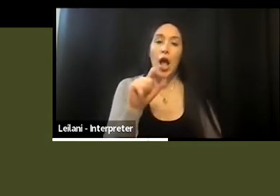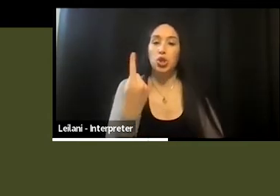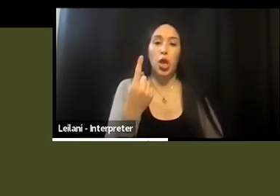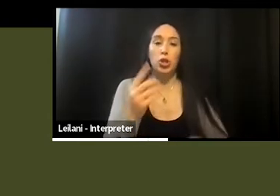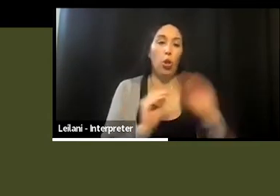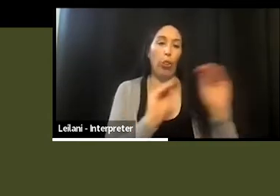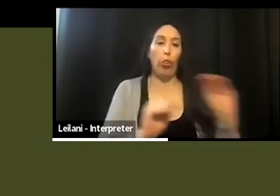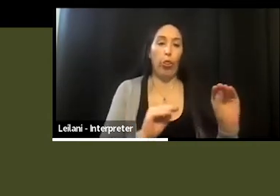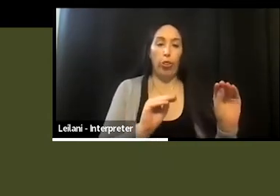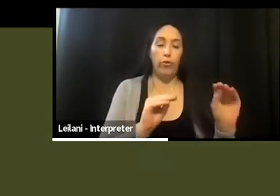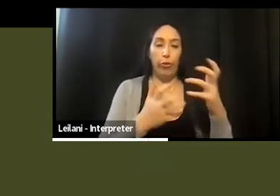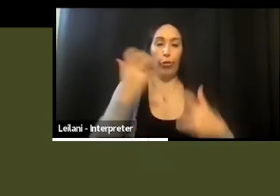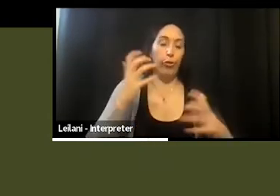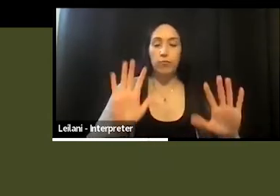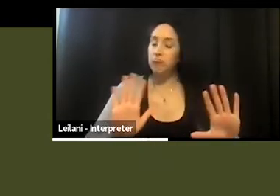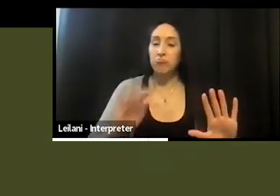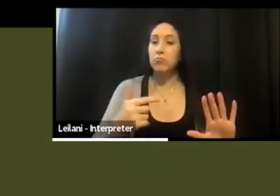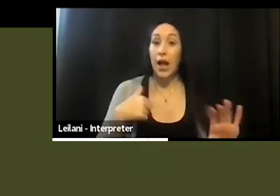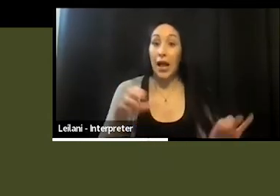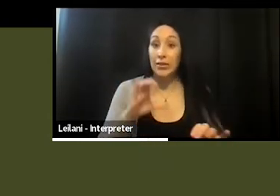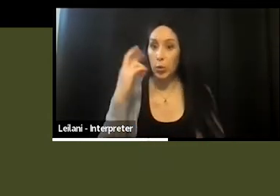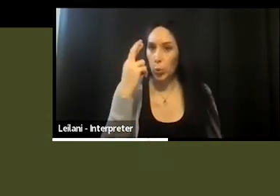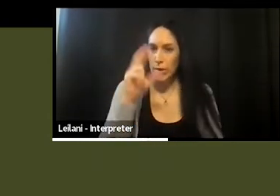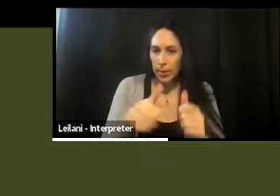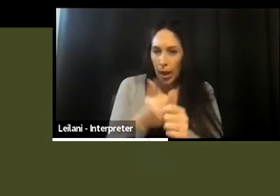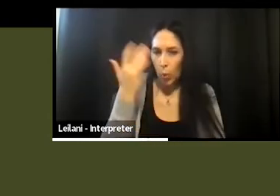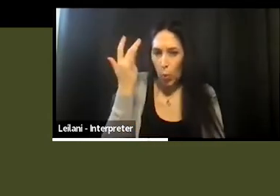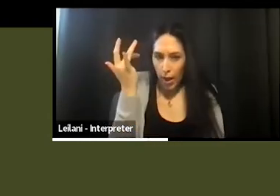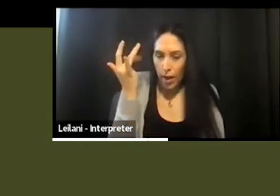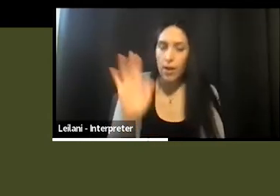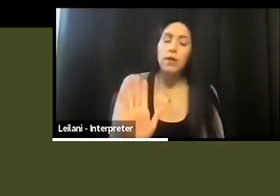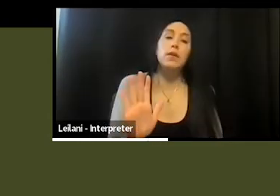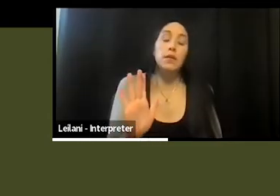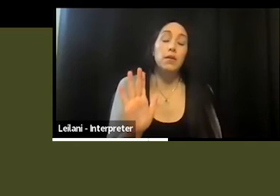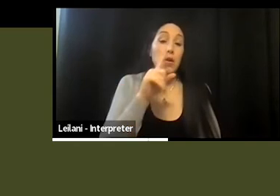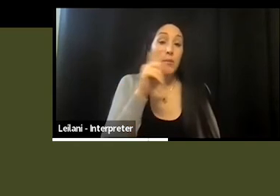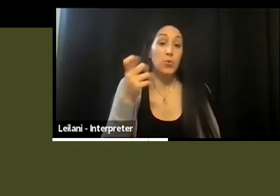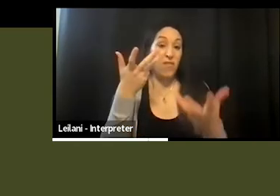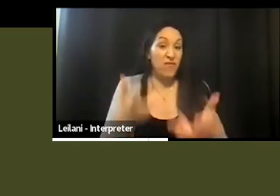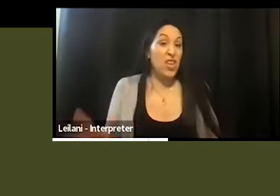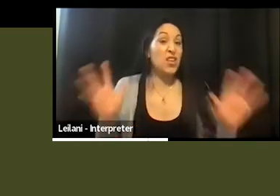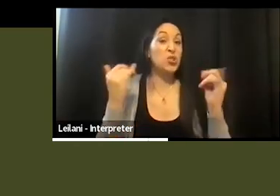This was done on purpose because after we finish today and we have the recordings,